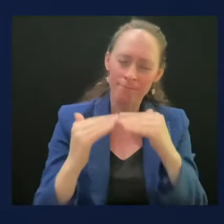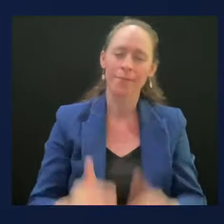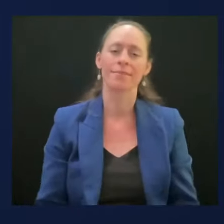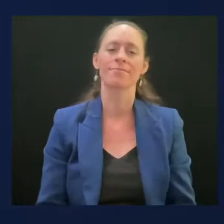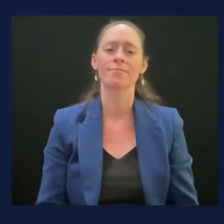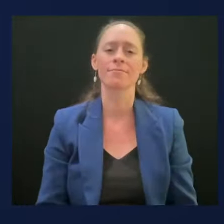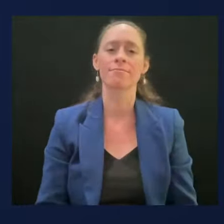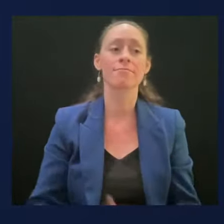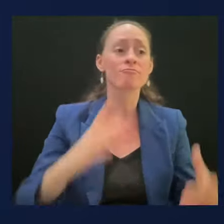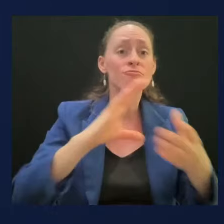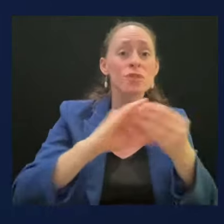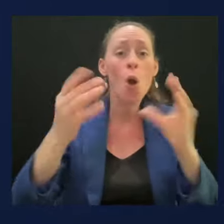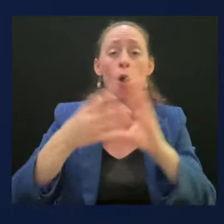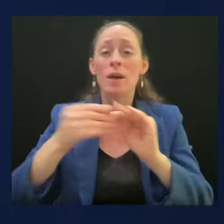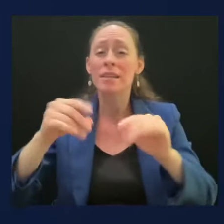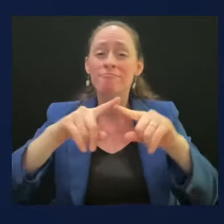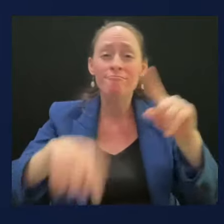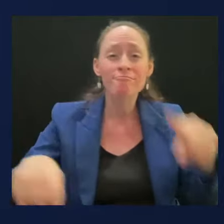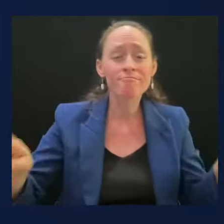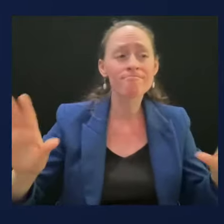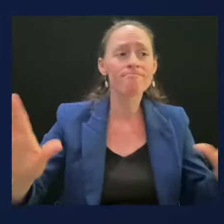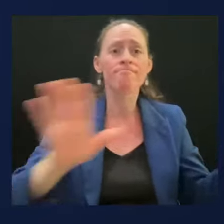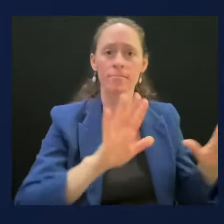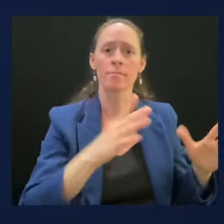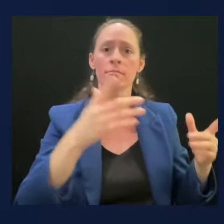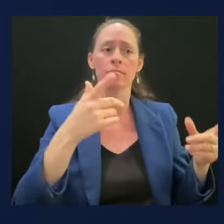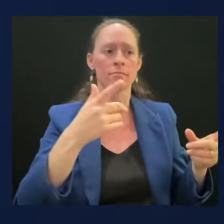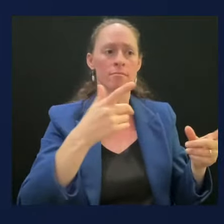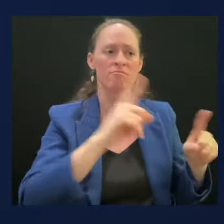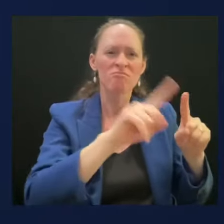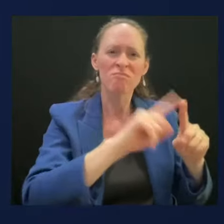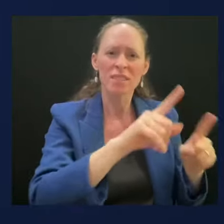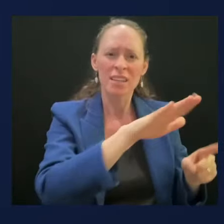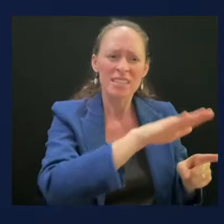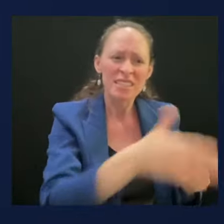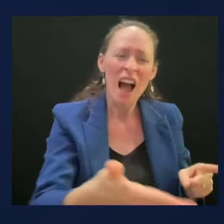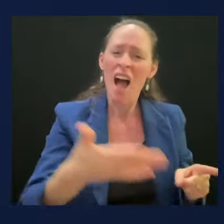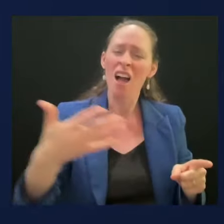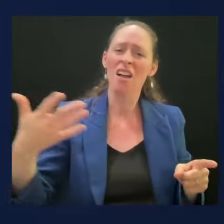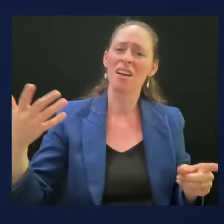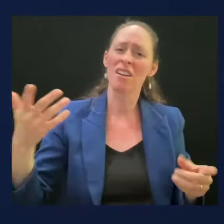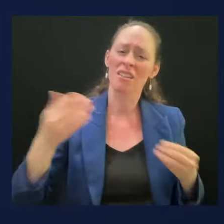The story of the brave Americans who fought the forces of fascism